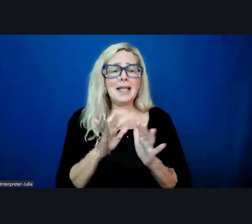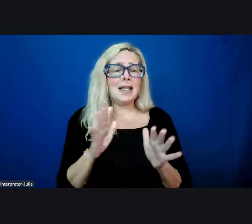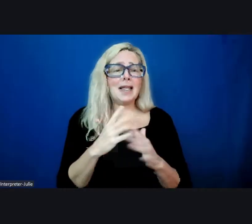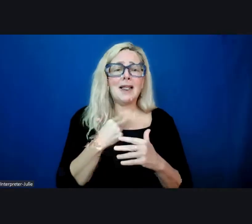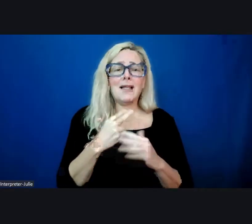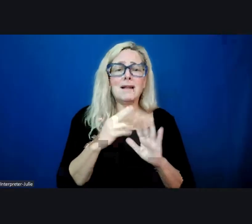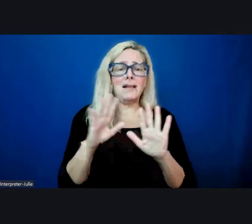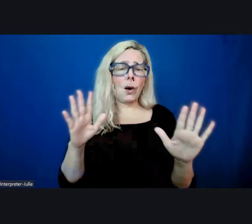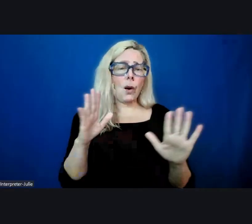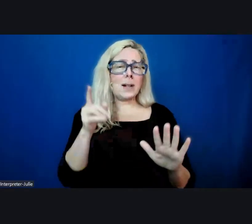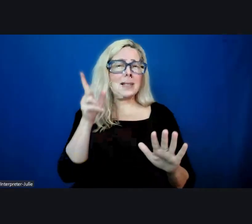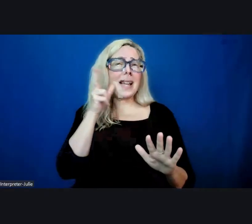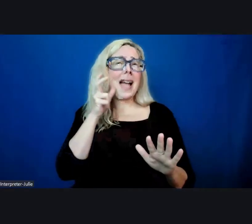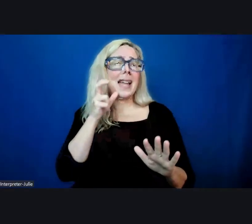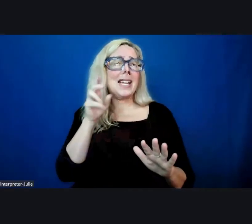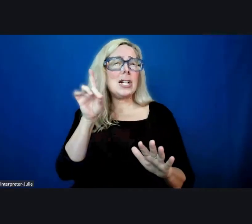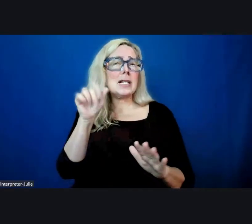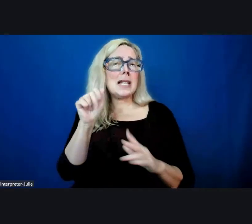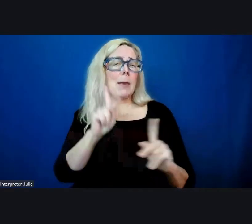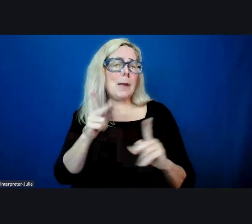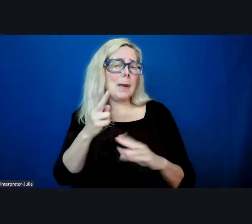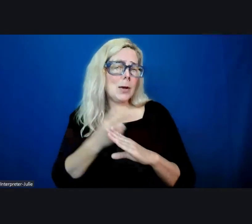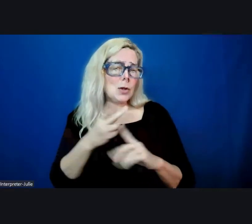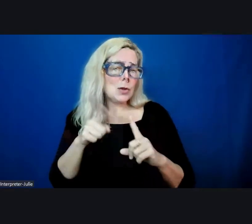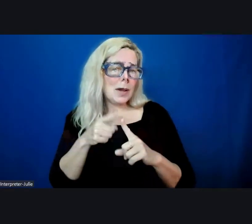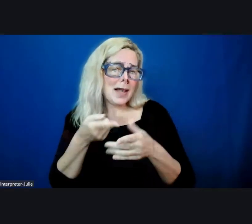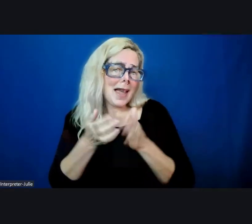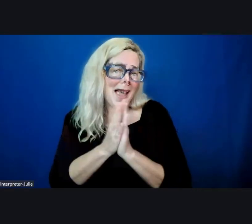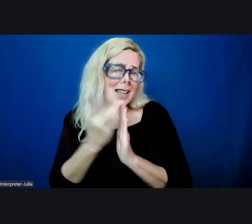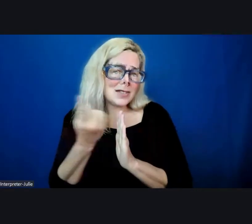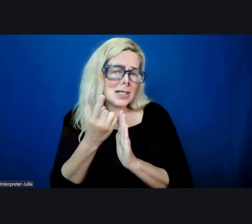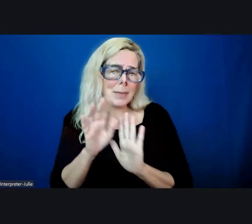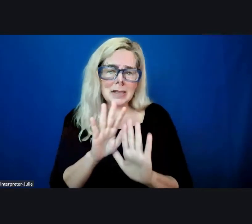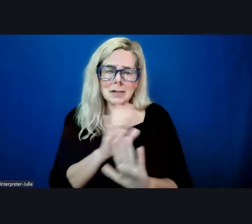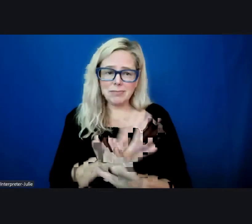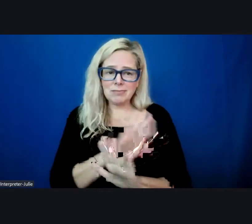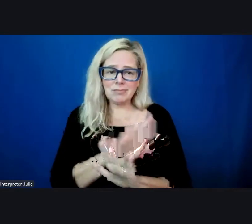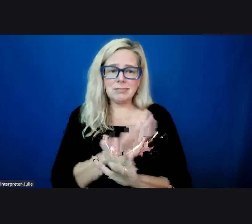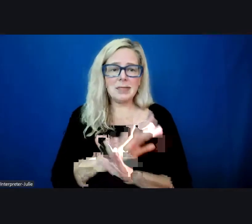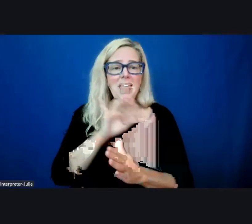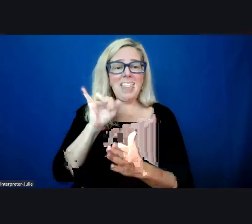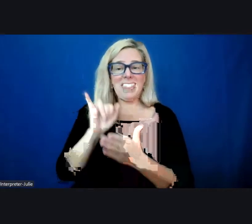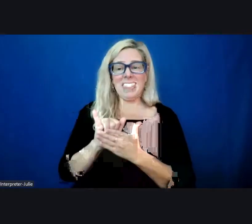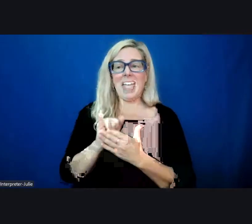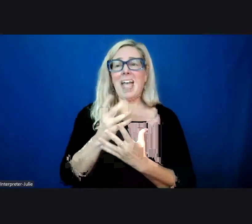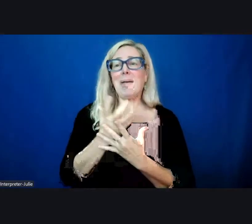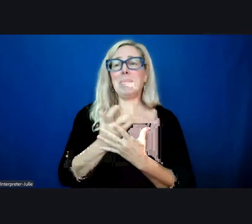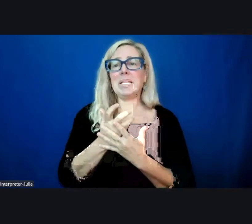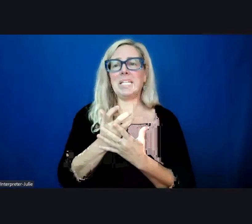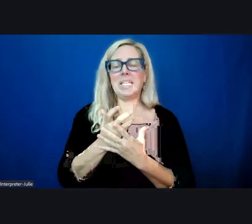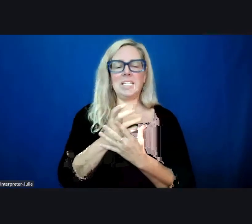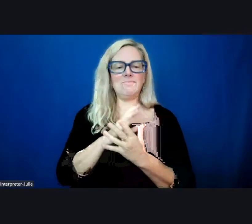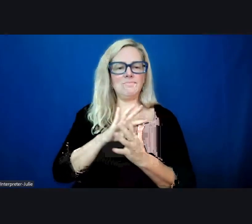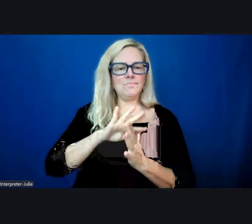disabled people use when they ask for something. it starts to go away because you're being heard